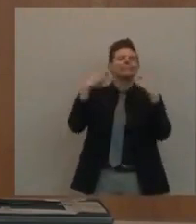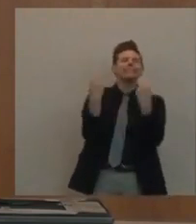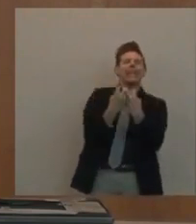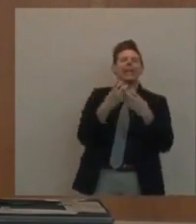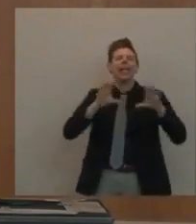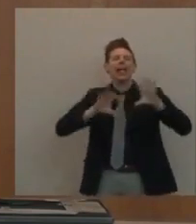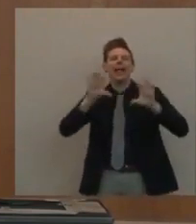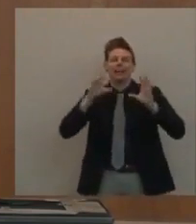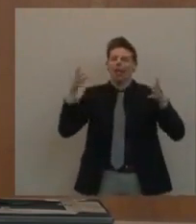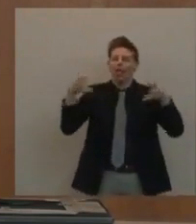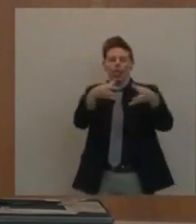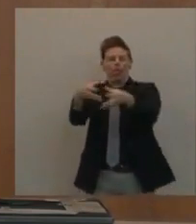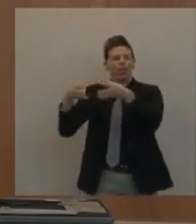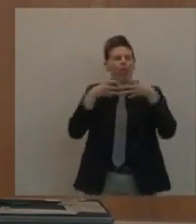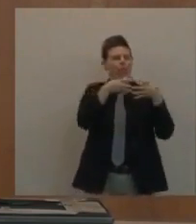WE CAN DO BETTER.